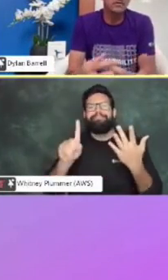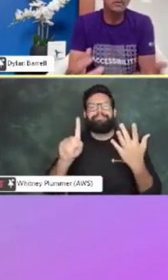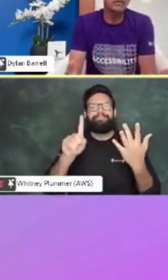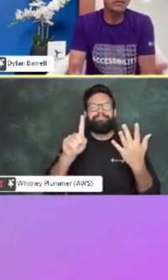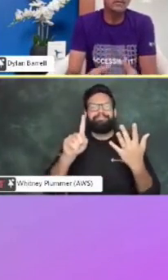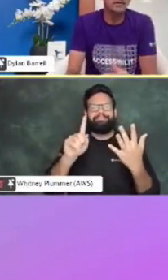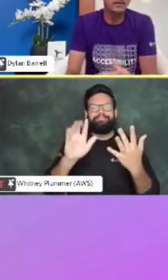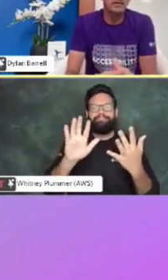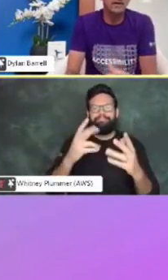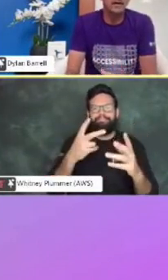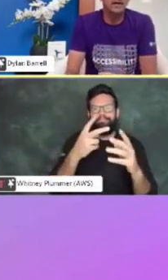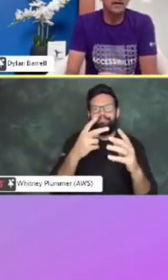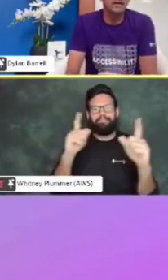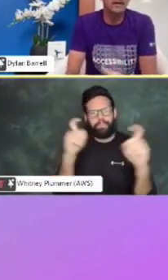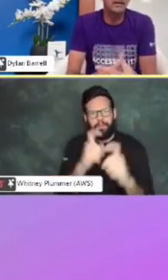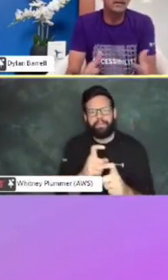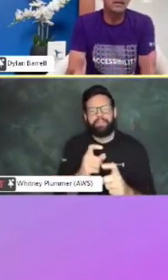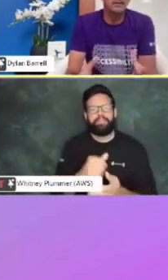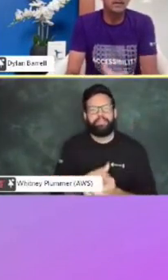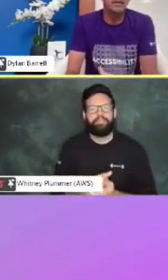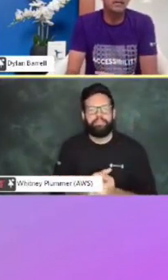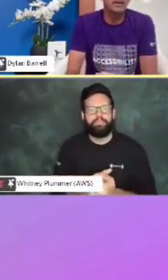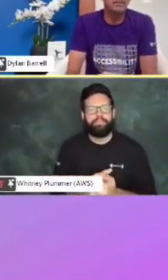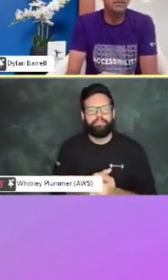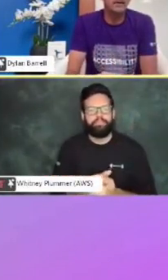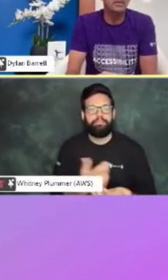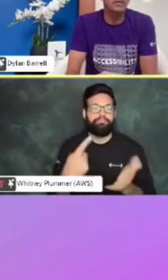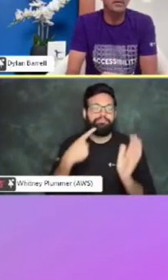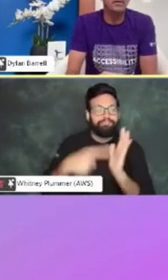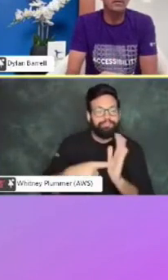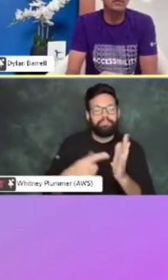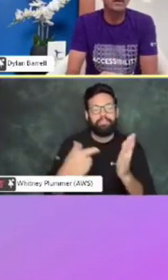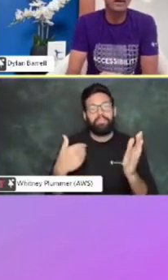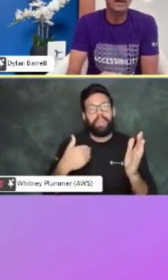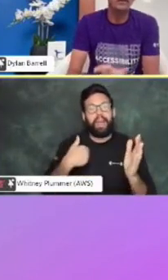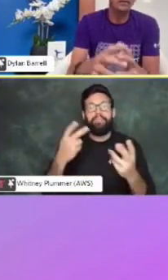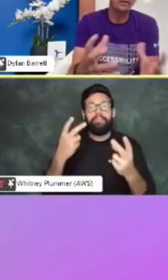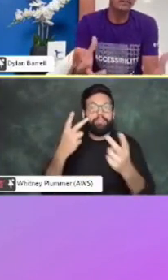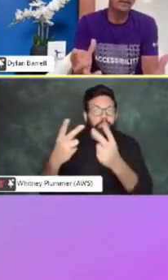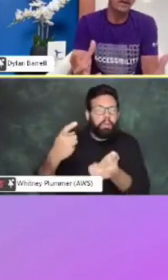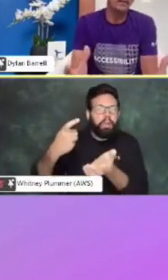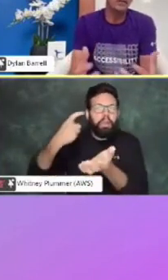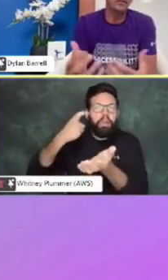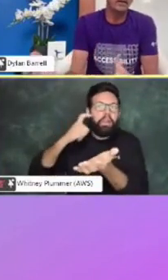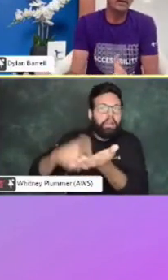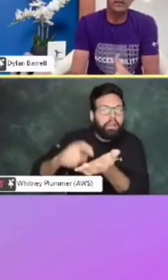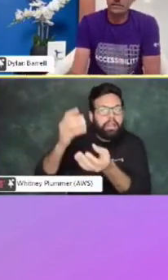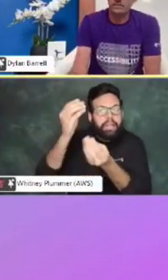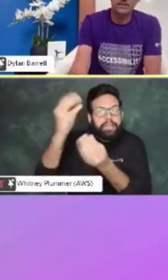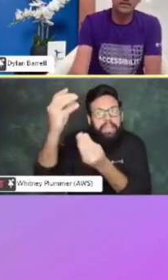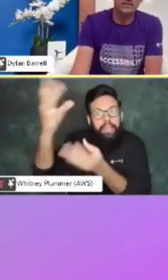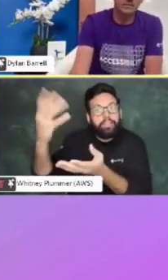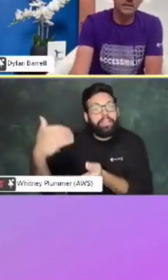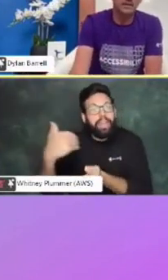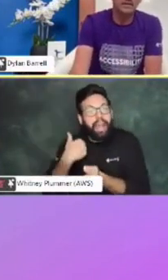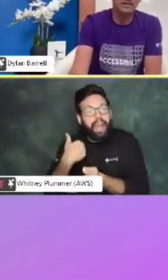Do visual focus indicators exist? Do they pass perception thresholds? And do the visual renderings match the semantics?